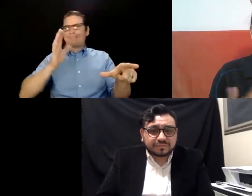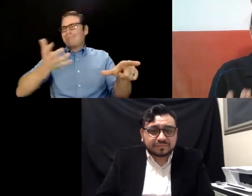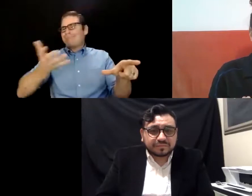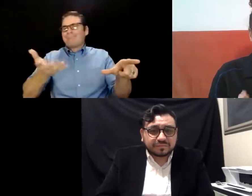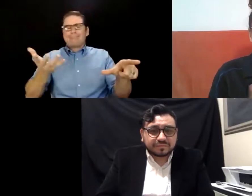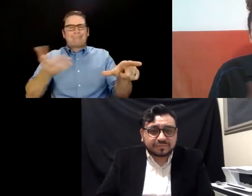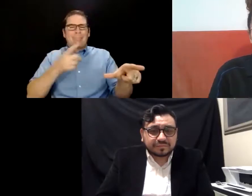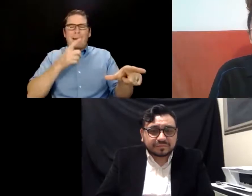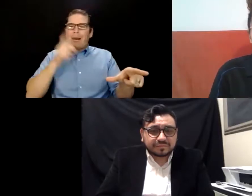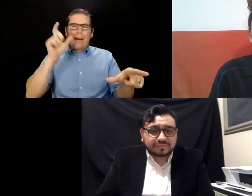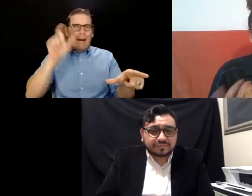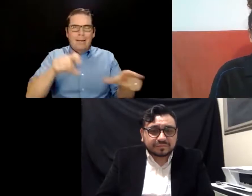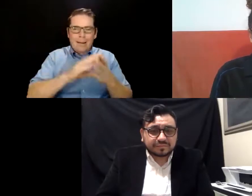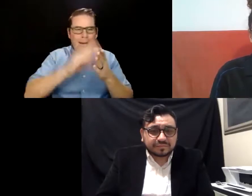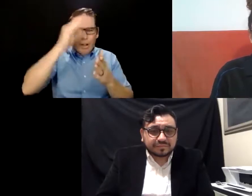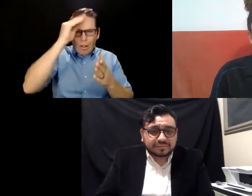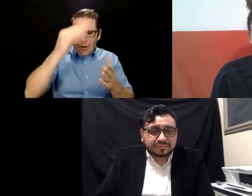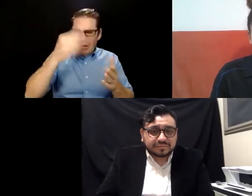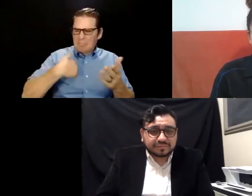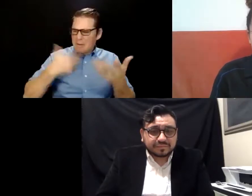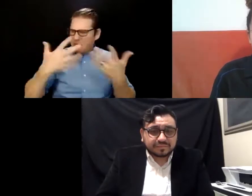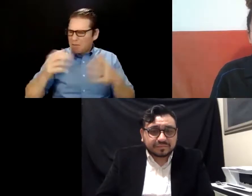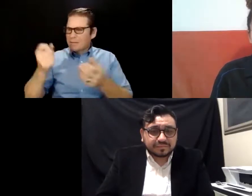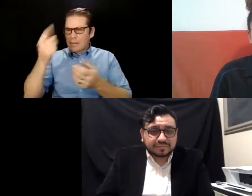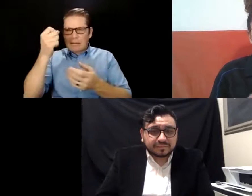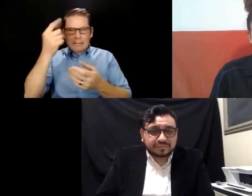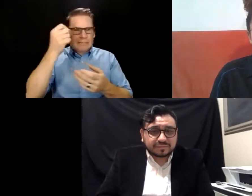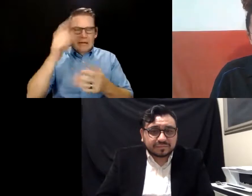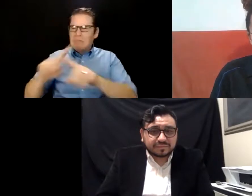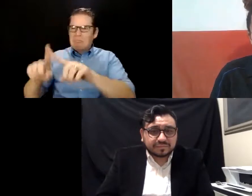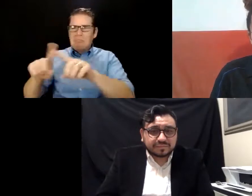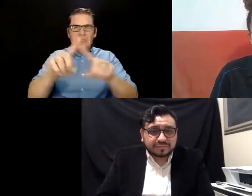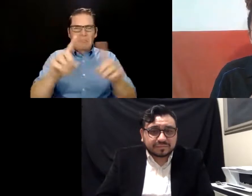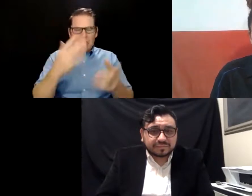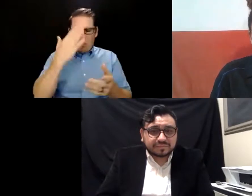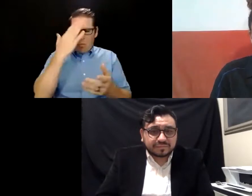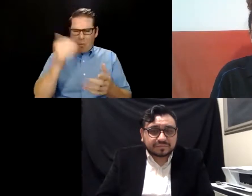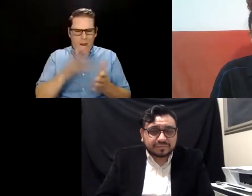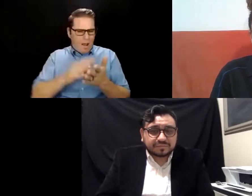why should I?" Of course, you can ask that about any language really, but what do you have to say to students